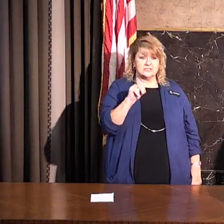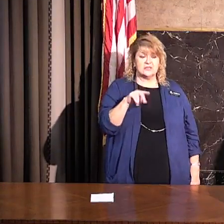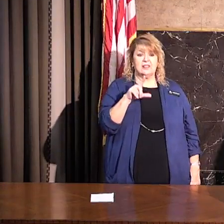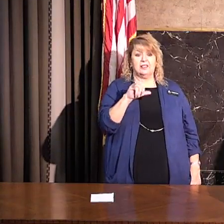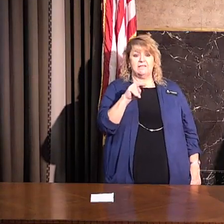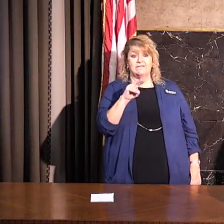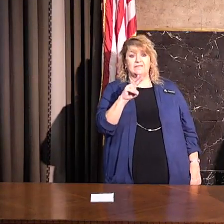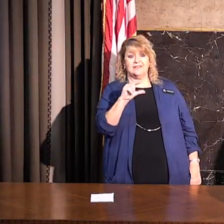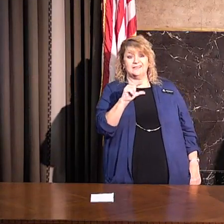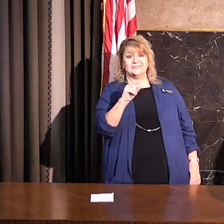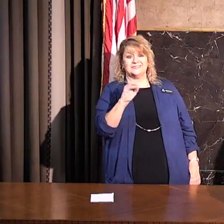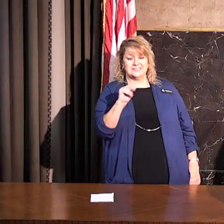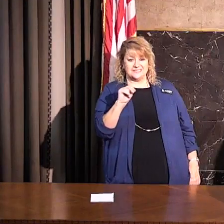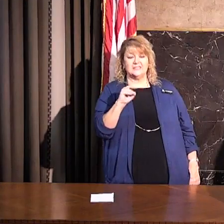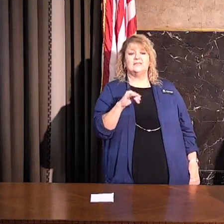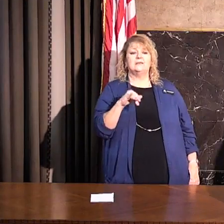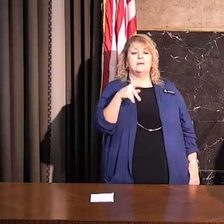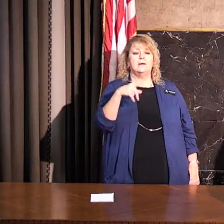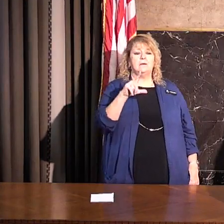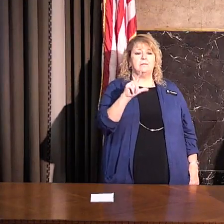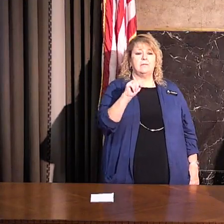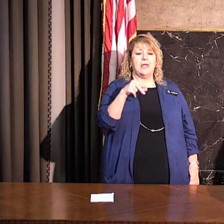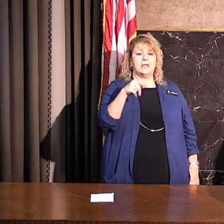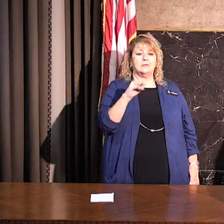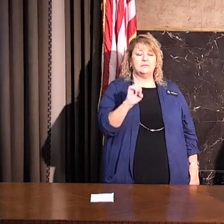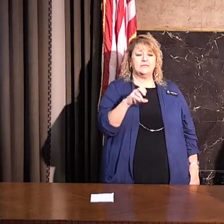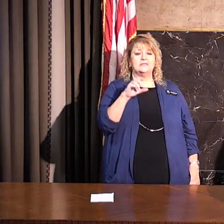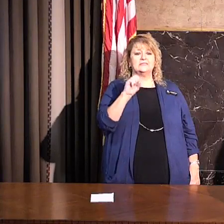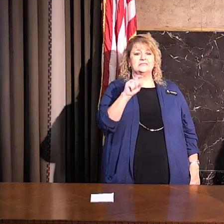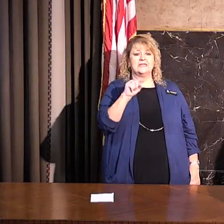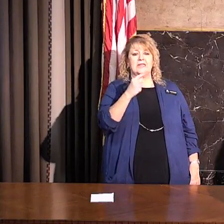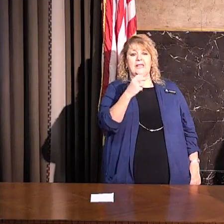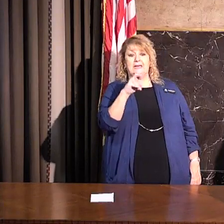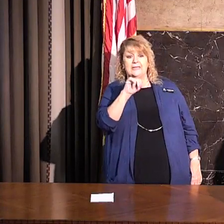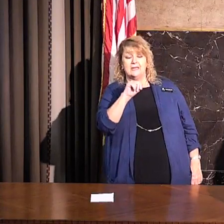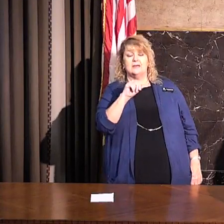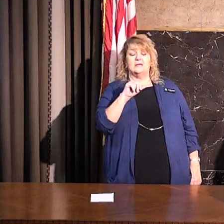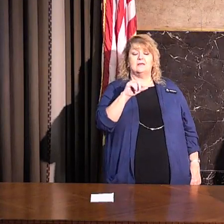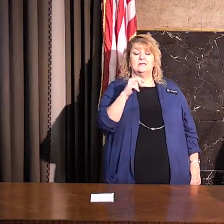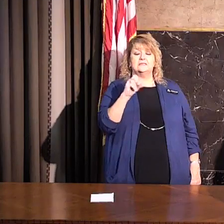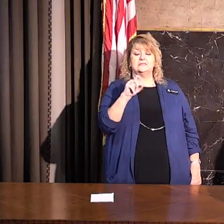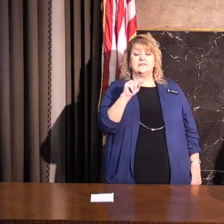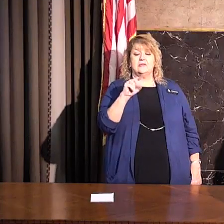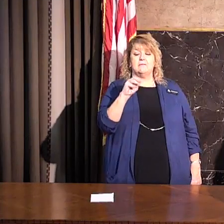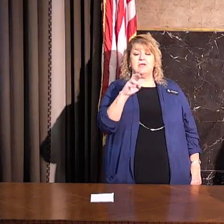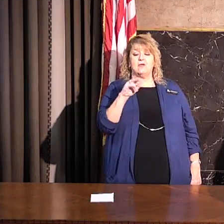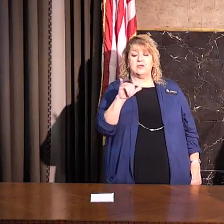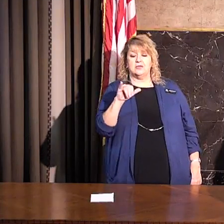Livingston Plaques, Saint